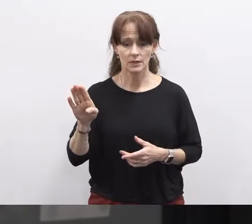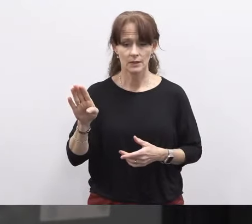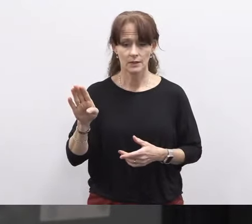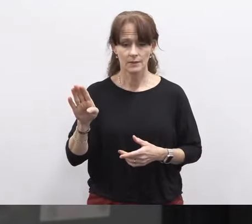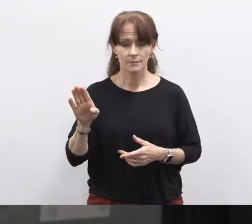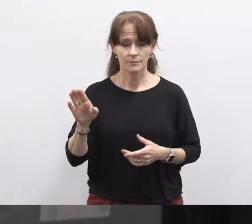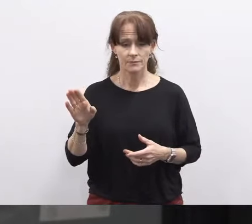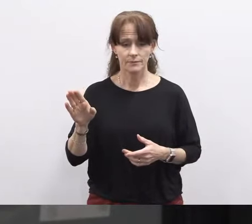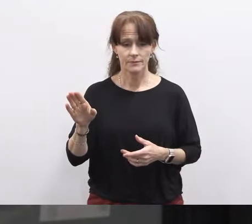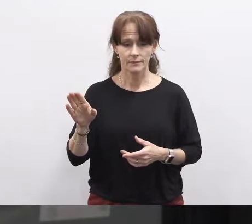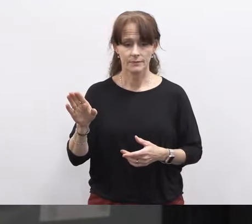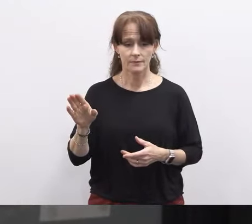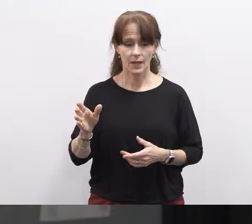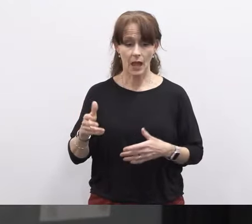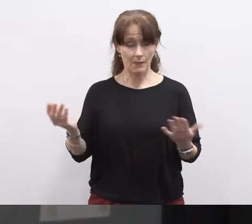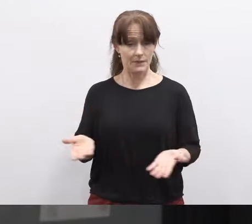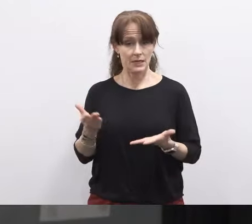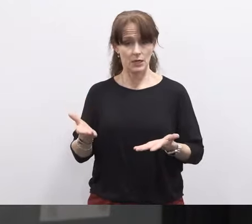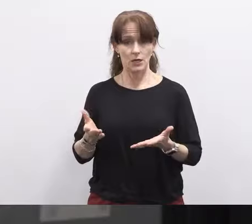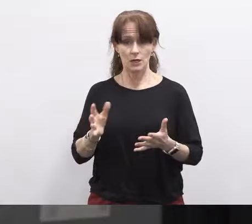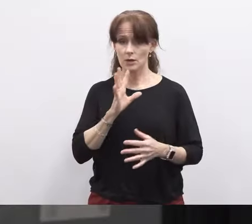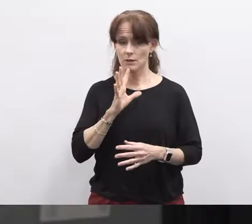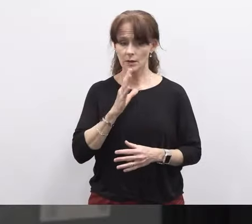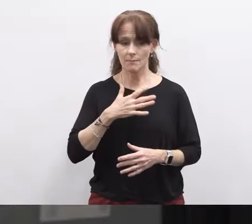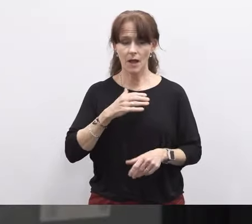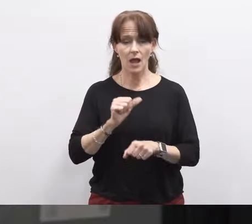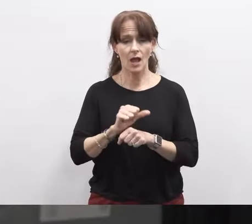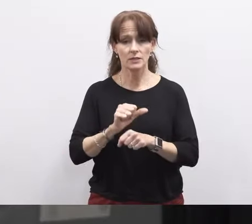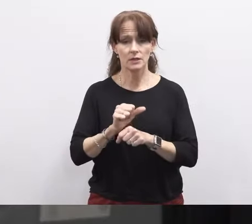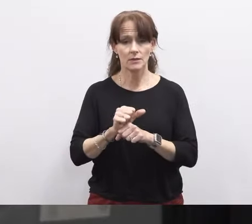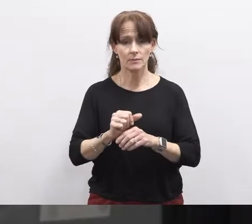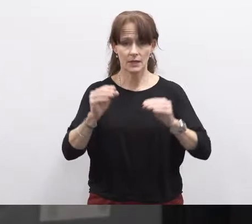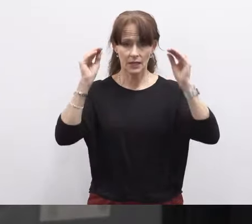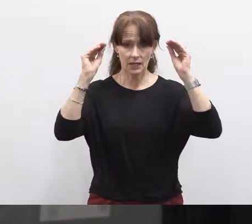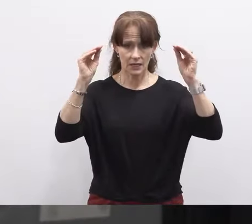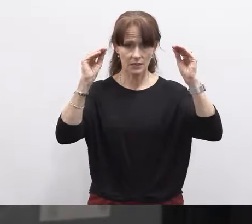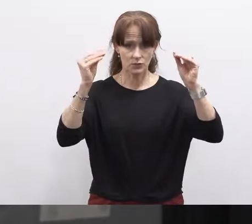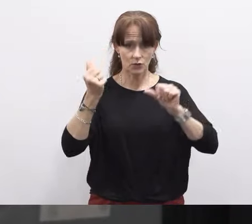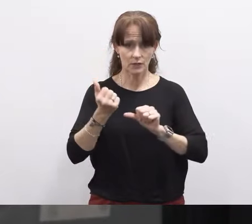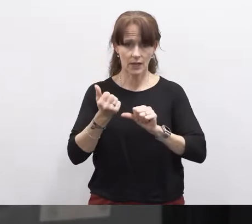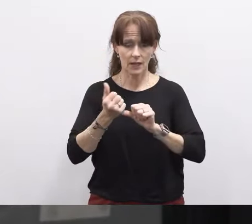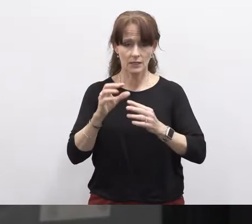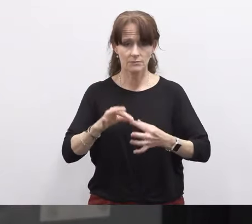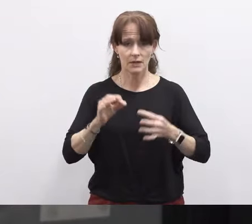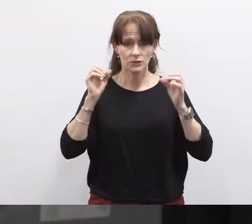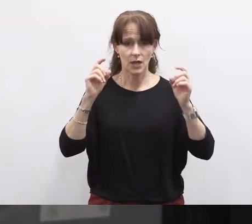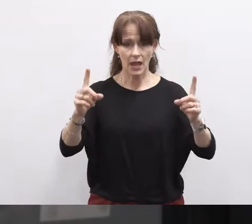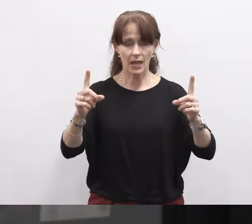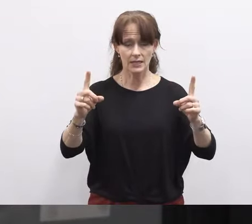Here speaking my job as an instructional aid, special education.